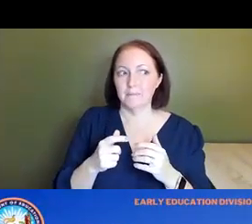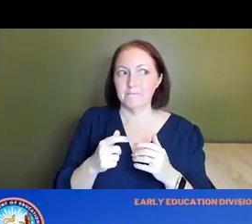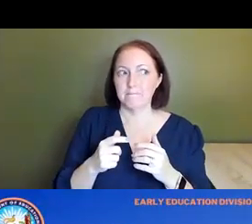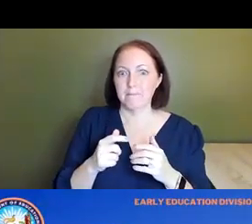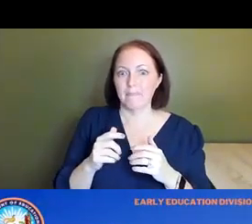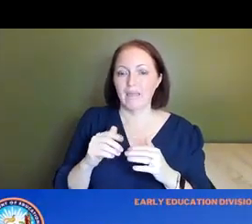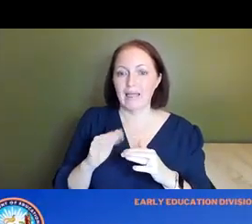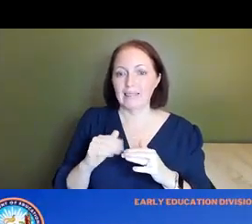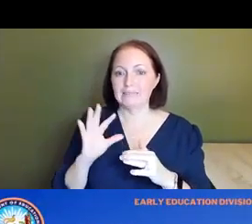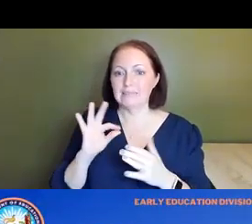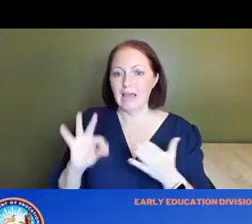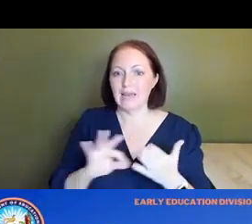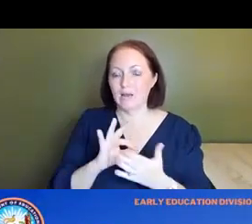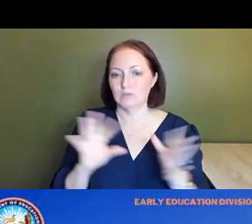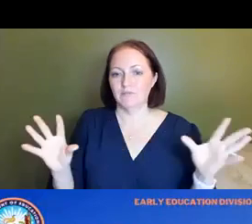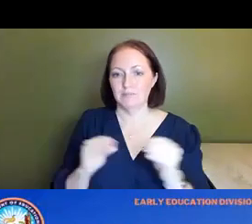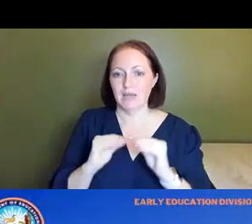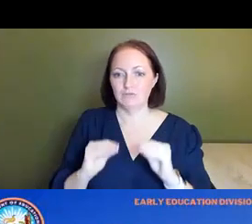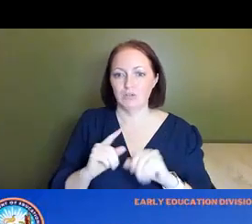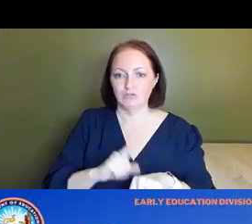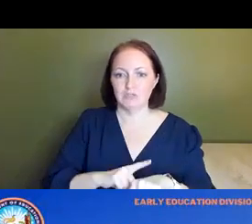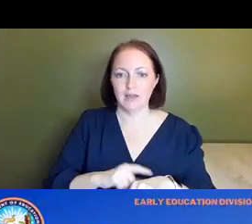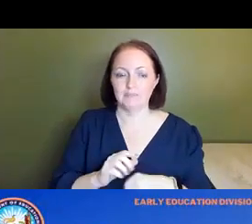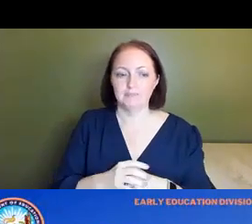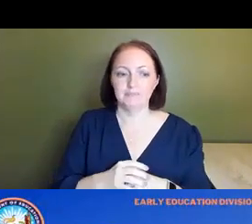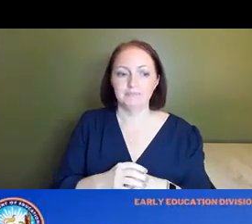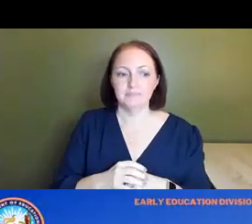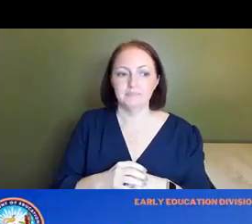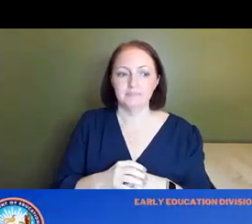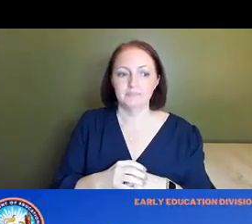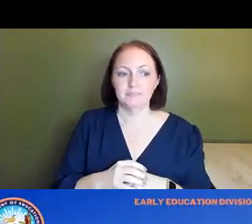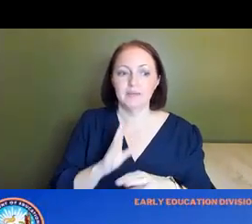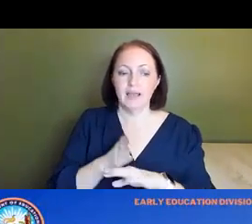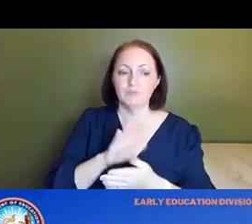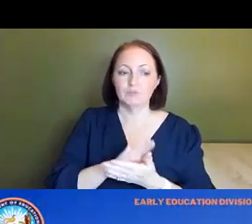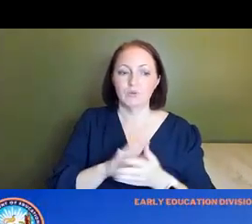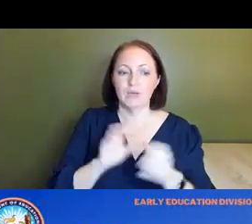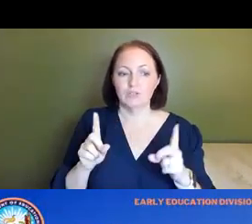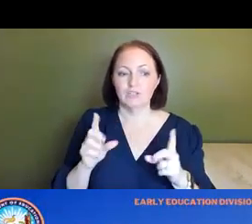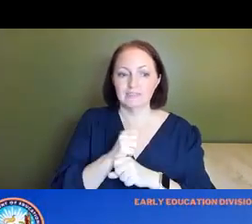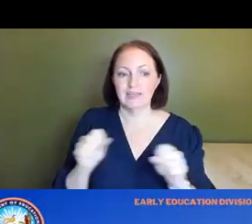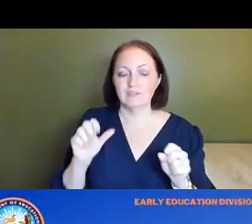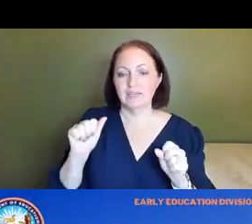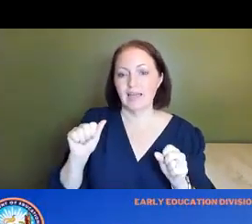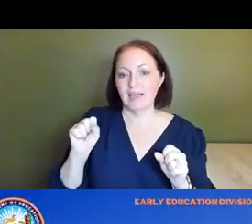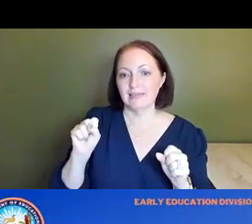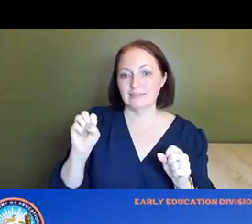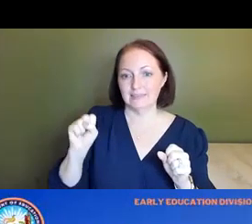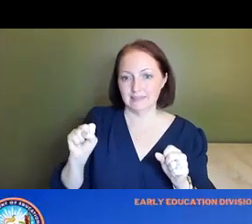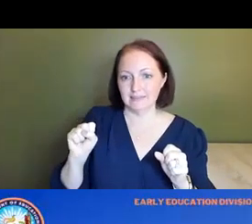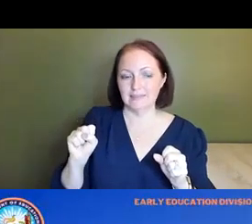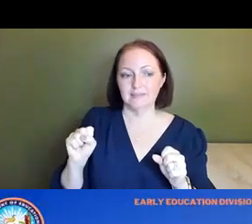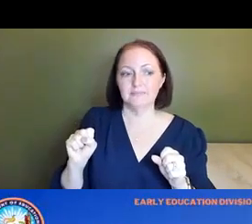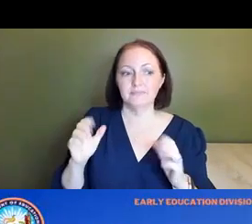instructional time. There's also the After-School Education and Safety or ASES and 21st Century